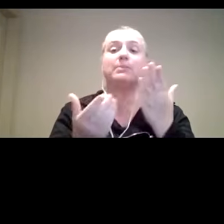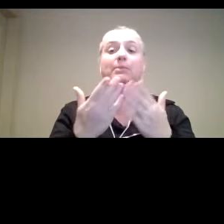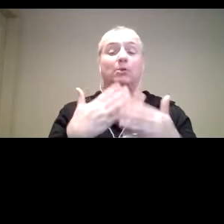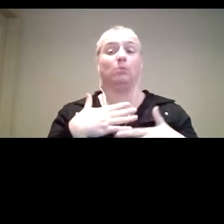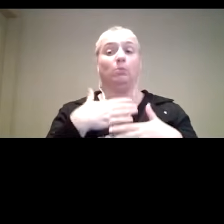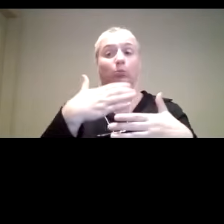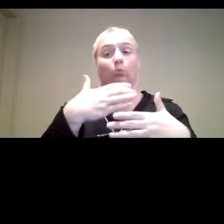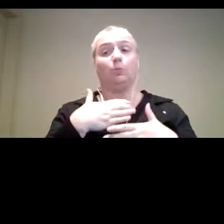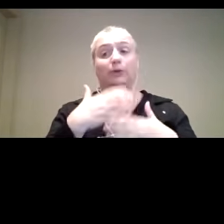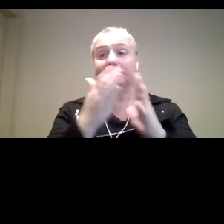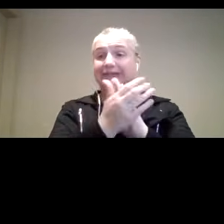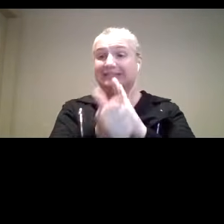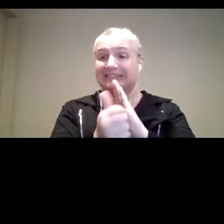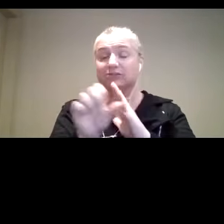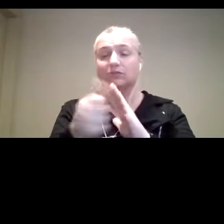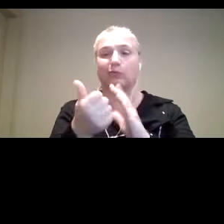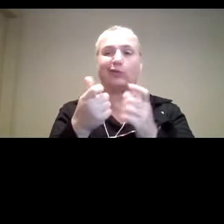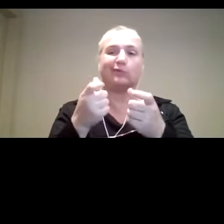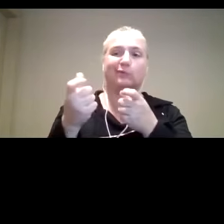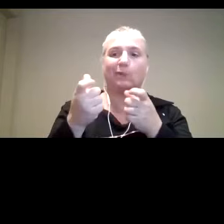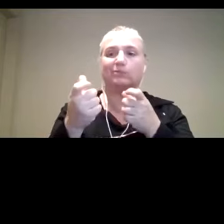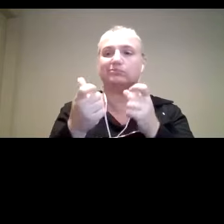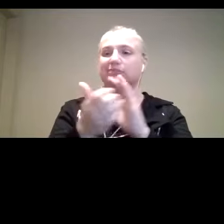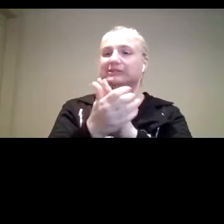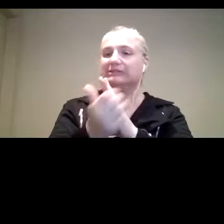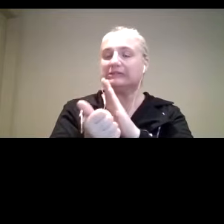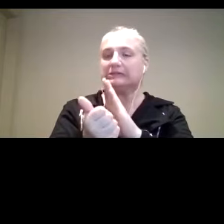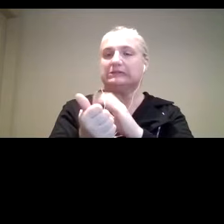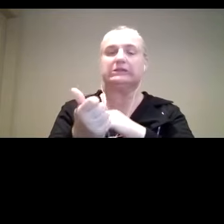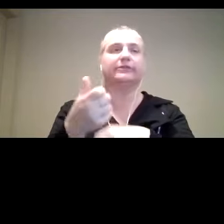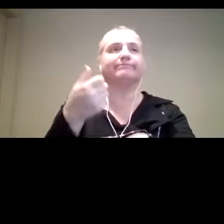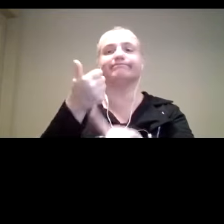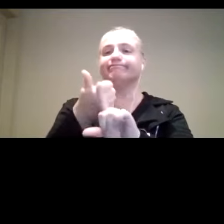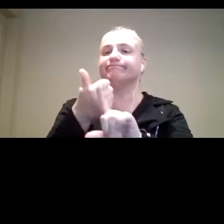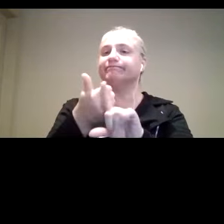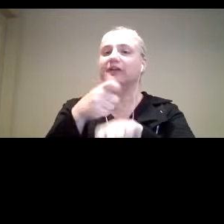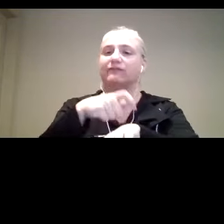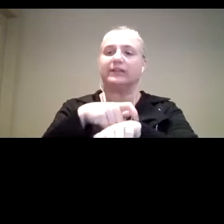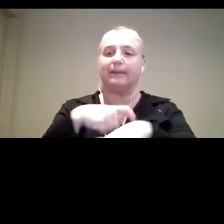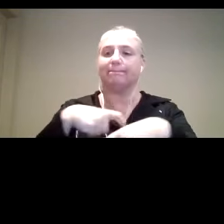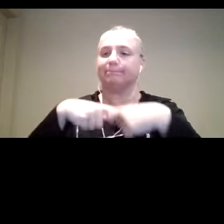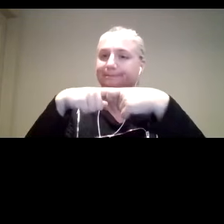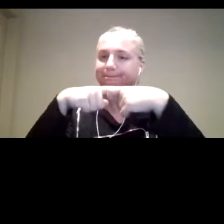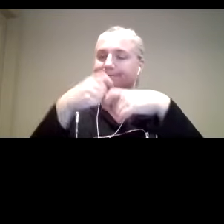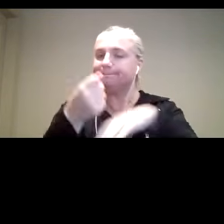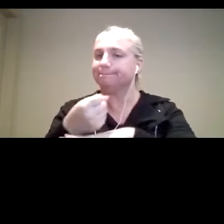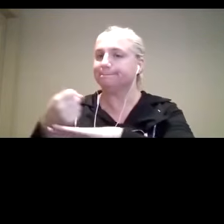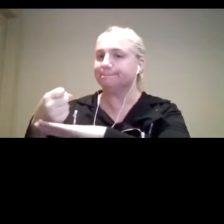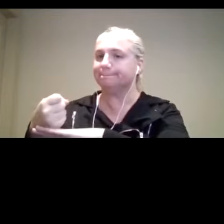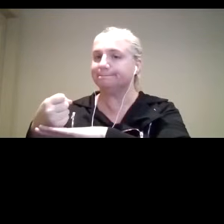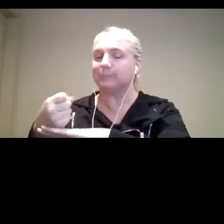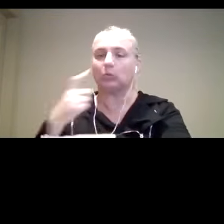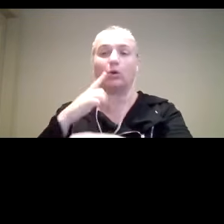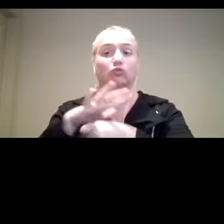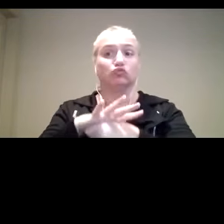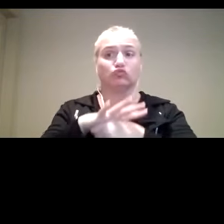or other coping skills utilizing a self time-out. Those kinds of coping skills when stress or anxiety is heightened.